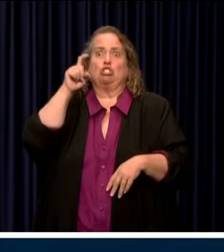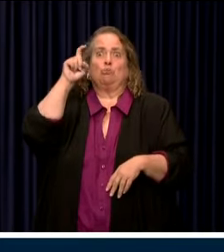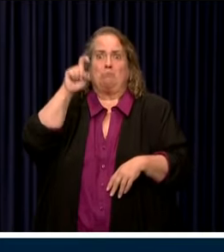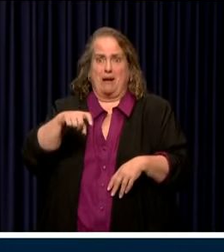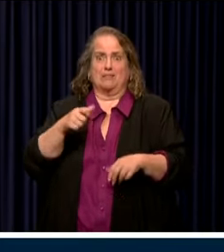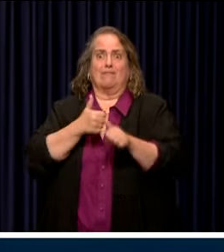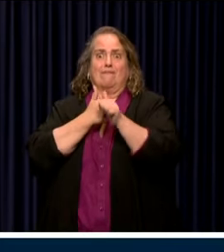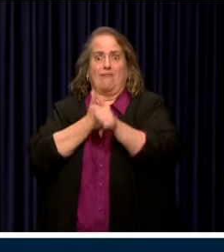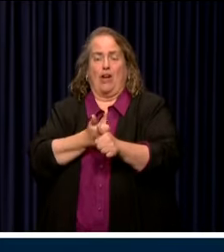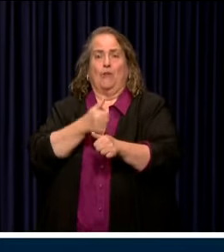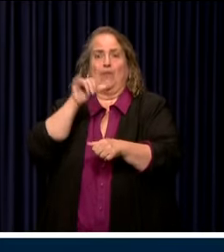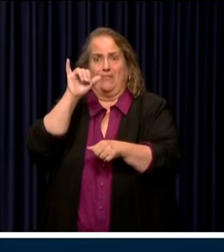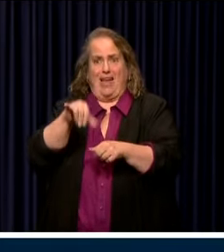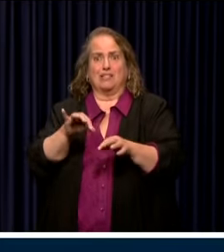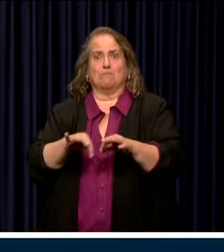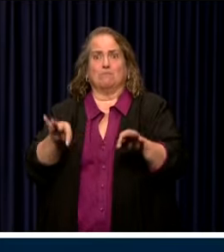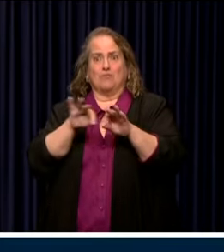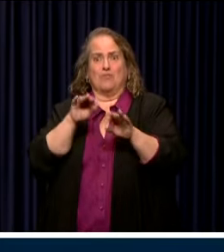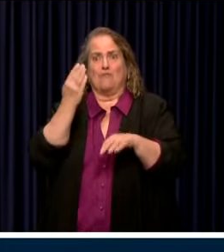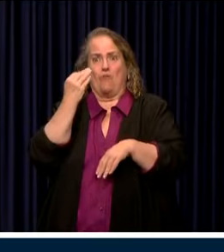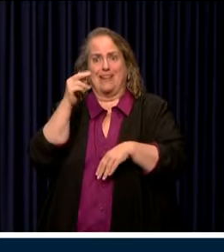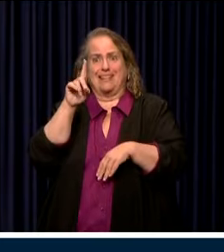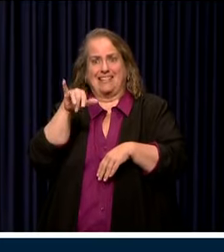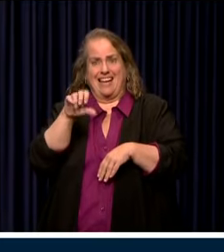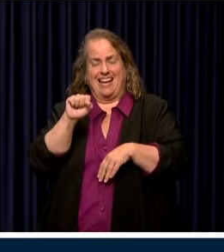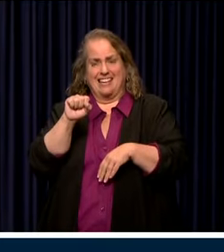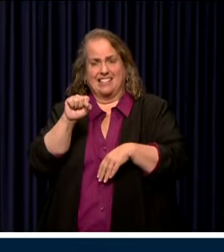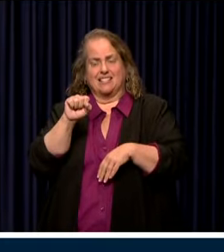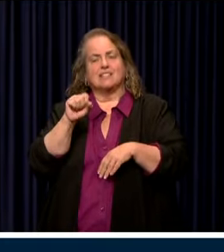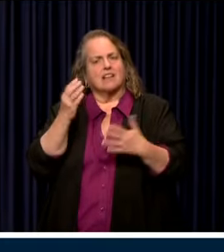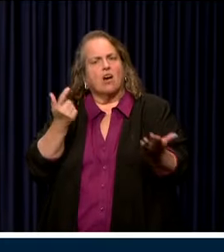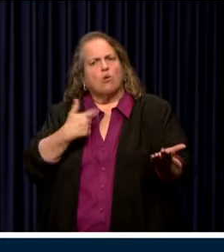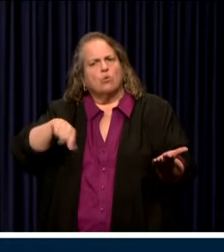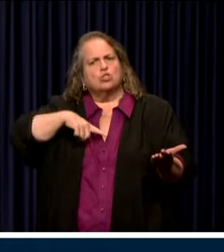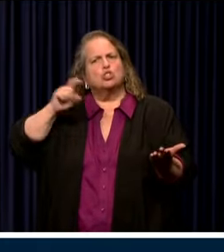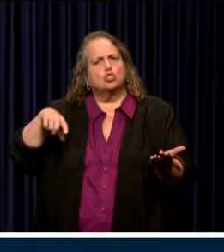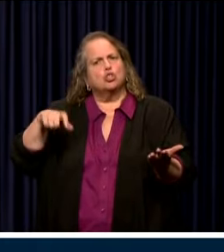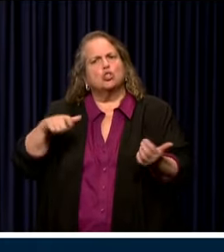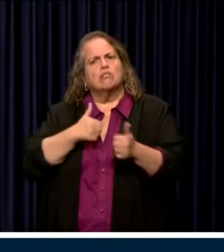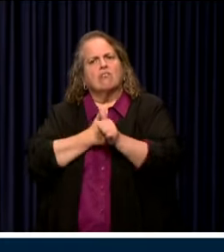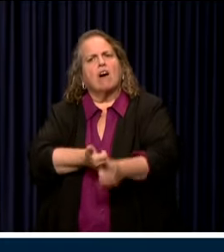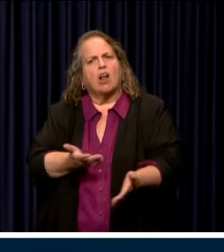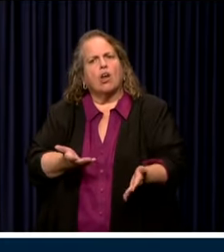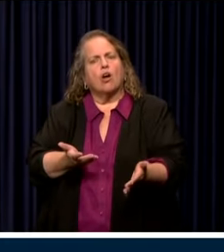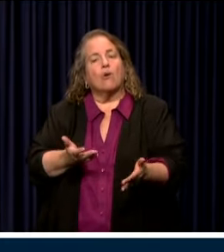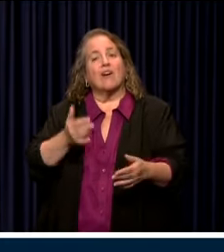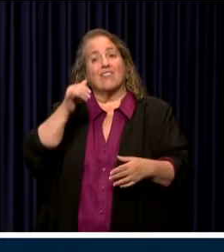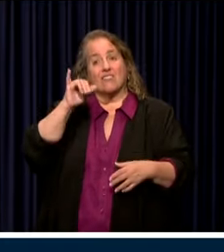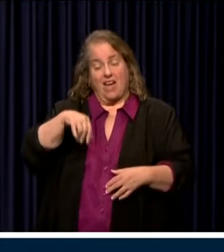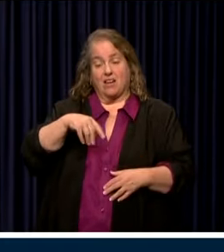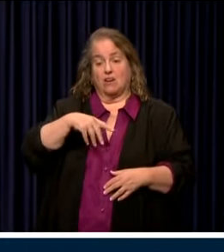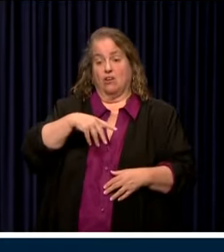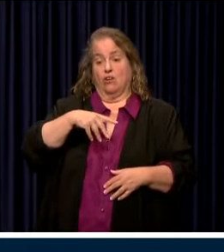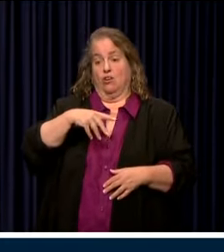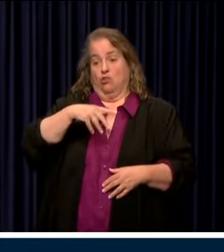AND A LOT OF THE STEPS ARE GOING TO BE ABLE TO TAKE ARE IN OUR HEALTH CARE INDUSTRY BECAUSE OF